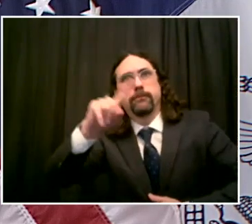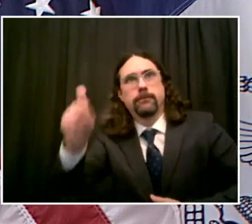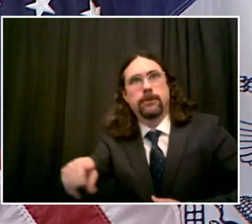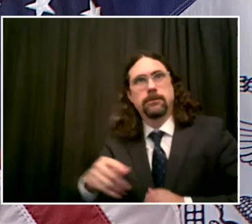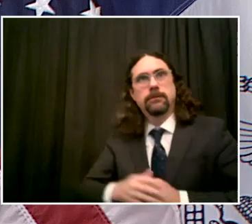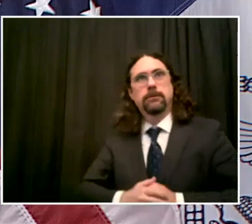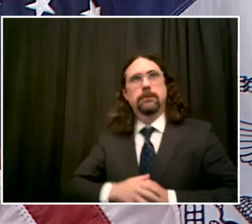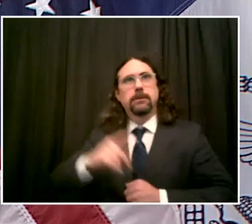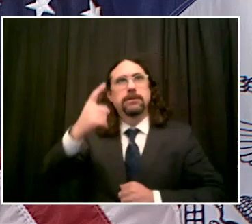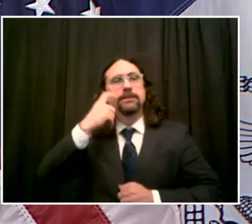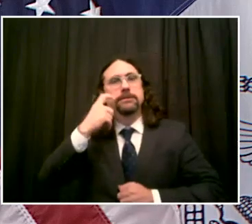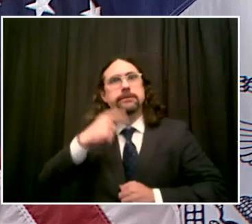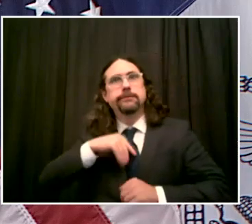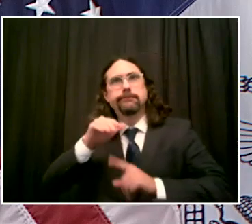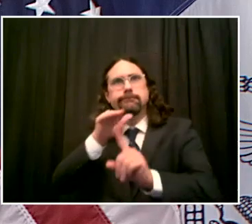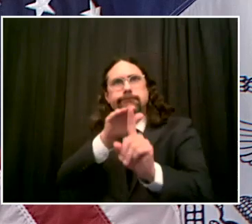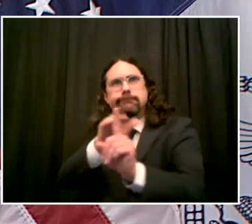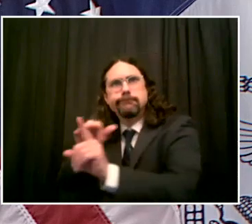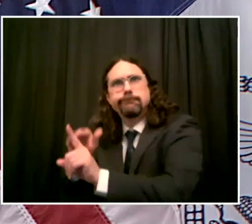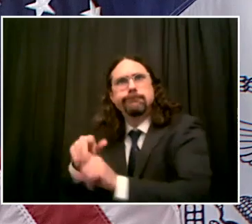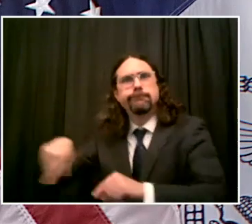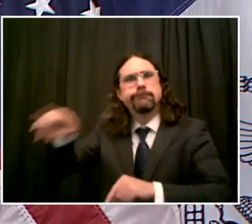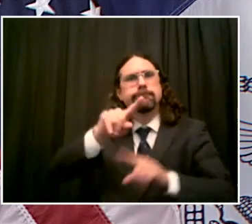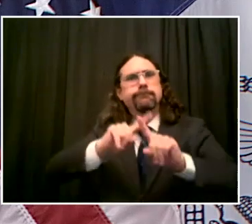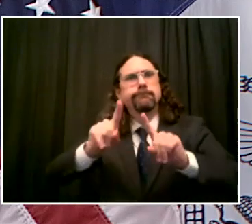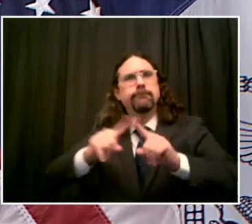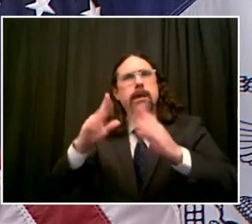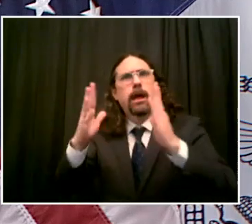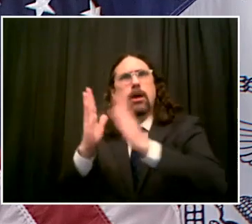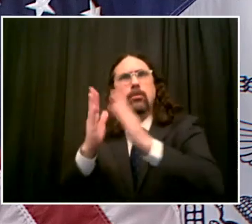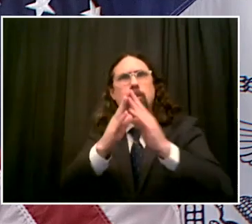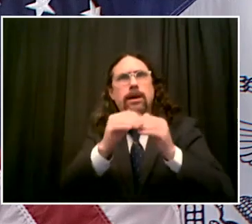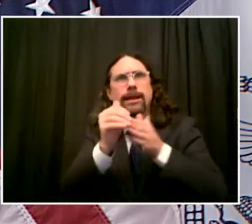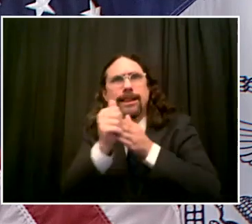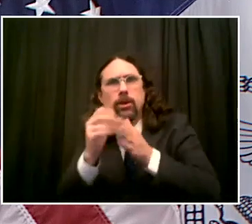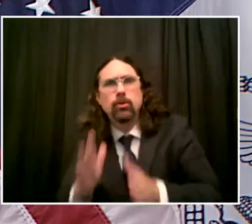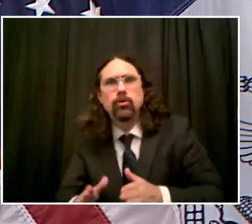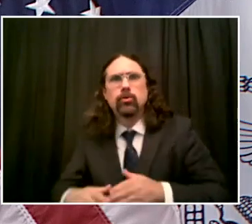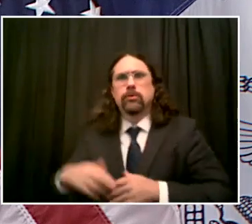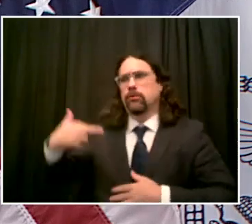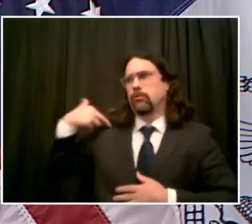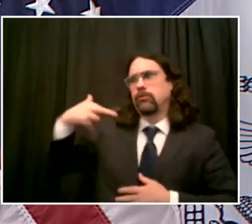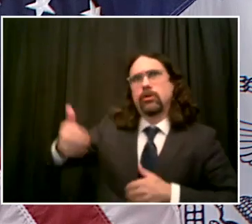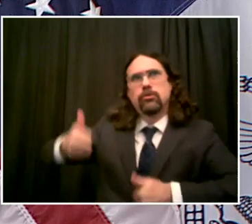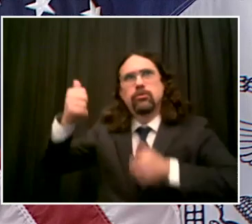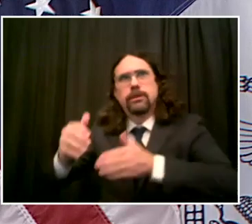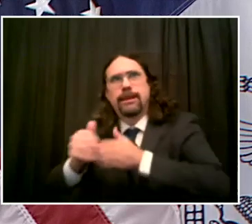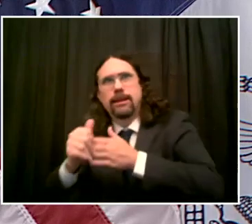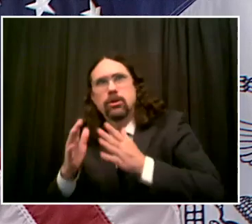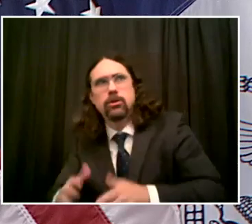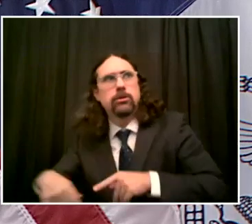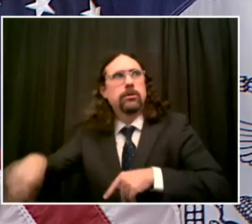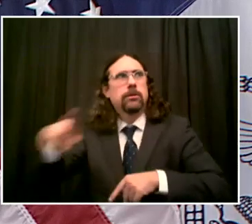I KNOW YOUR CALLING ON COMMUNITY LEADERS AND MEMBER OF THE CLERGY TO UNIFY AND